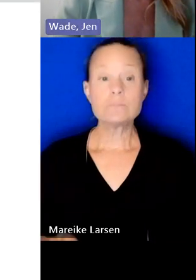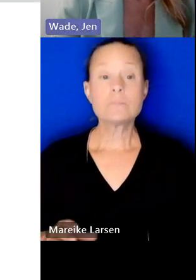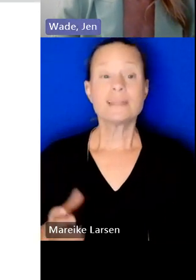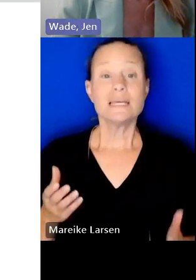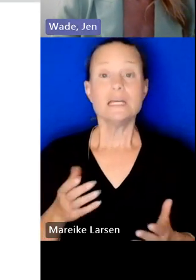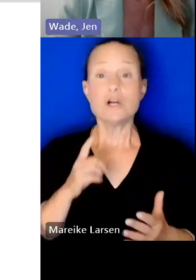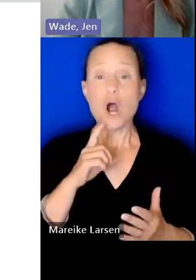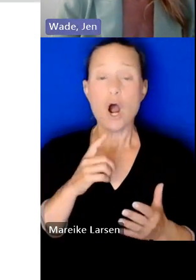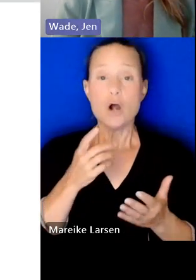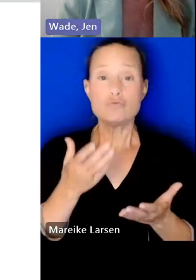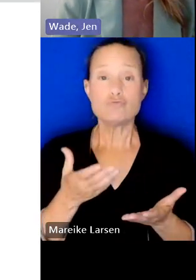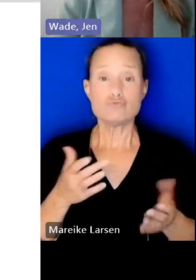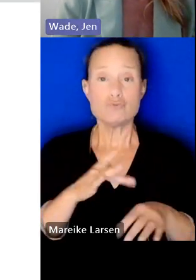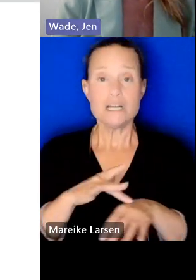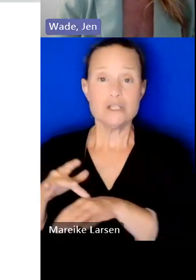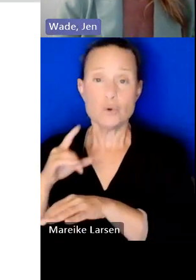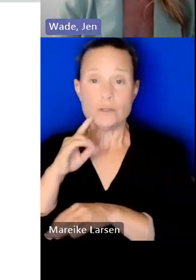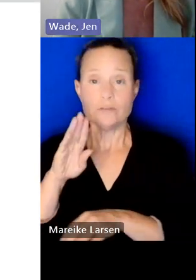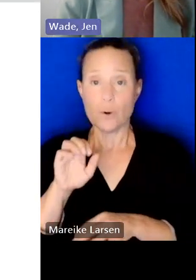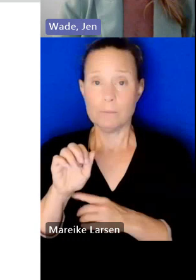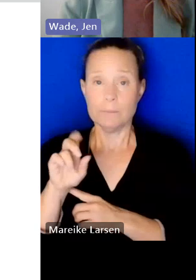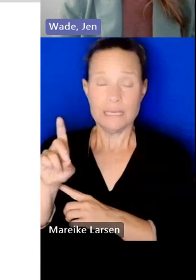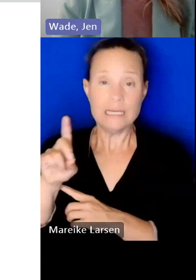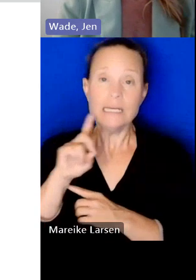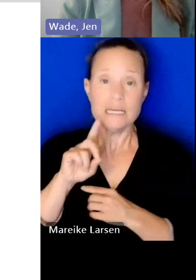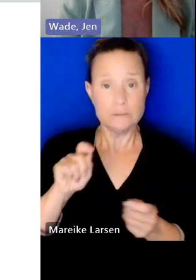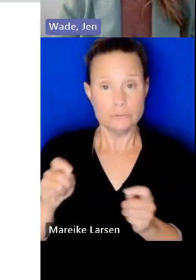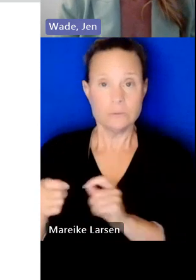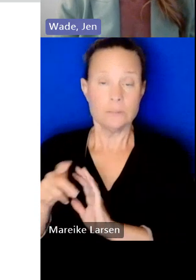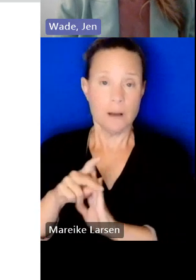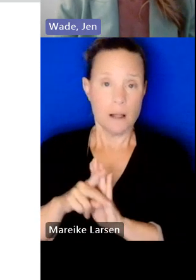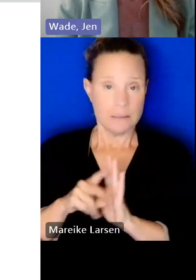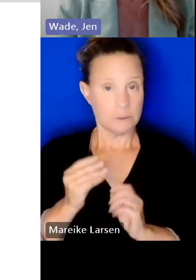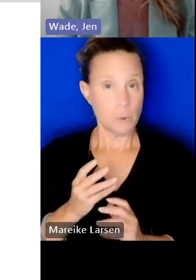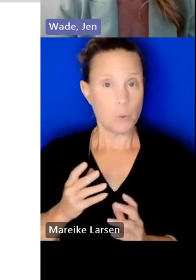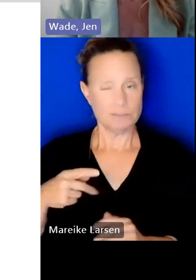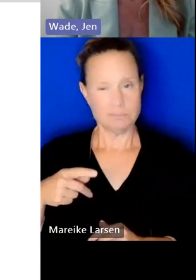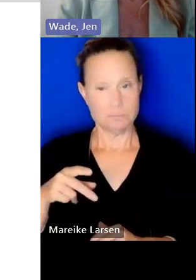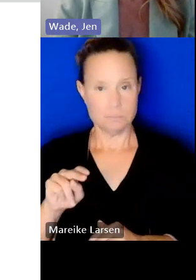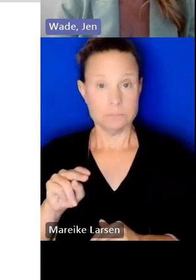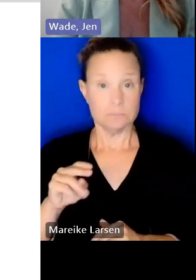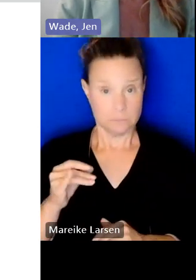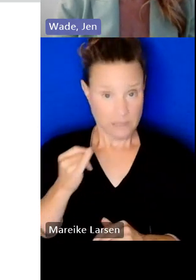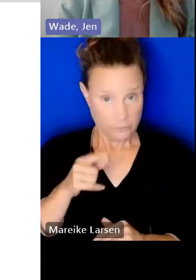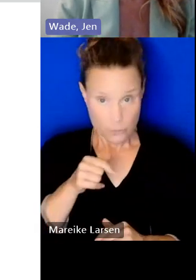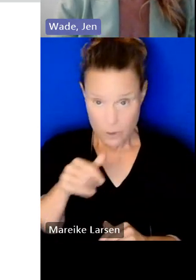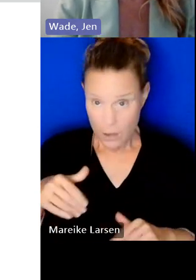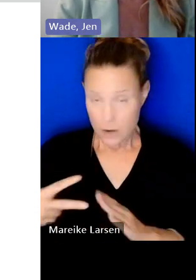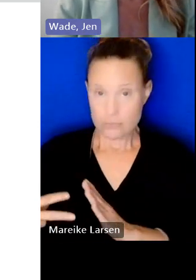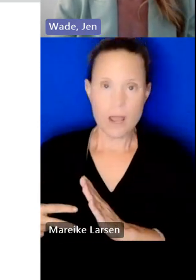Here are some resources for the bead restructuring policy. Notice. So if you have not read this, I encourage you to go read the restructuring policy.